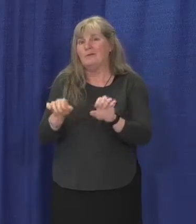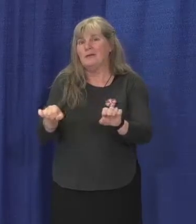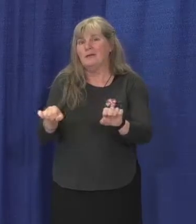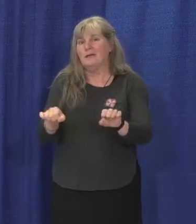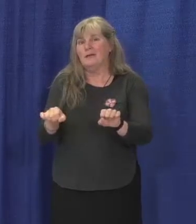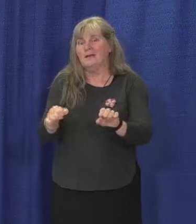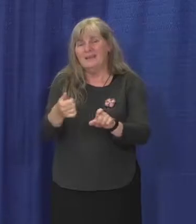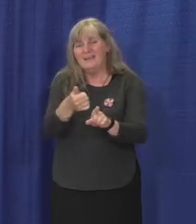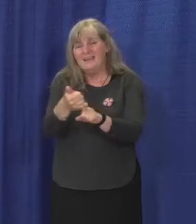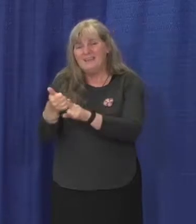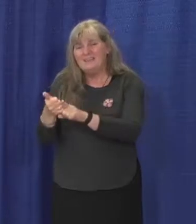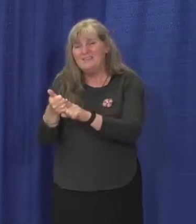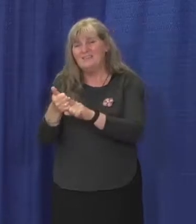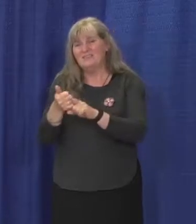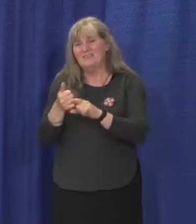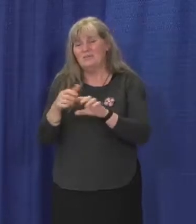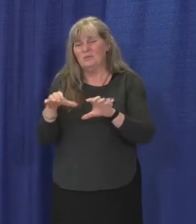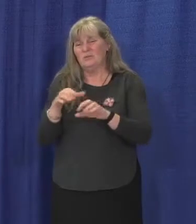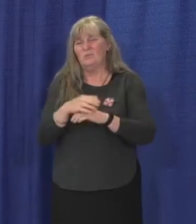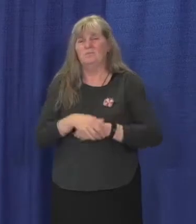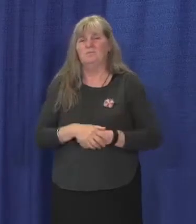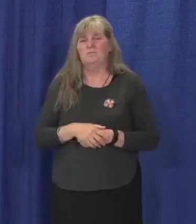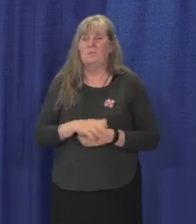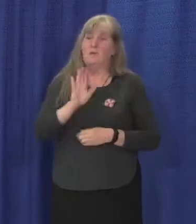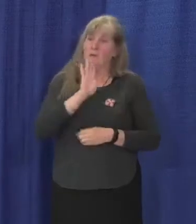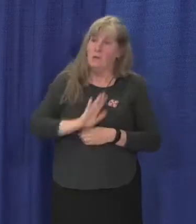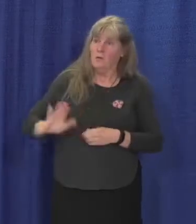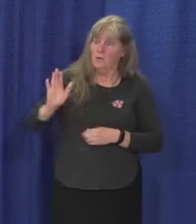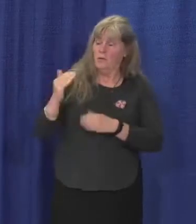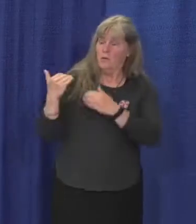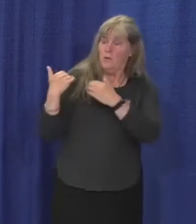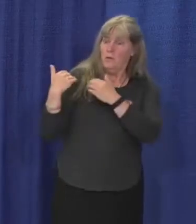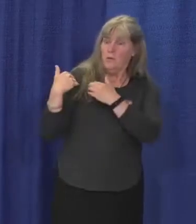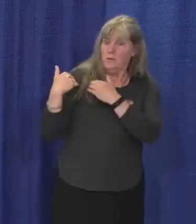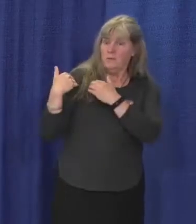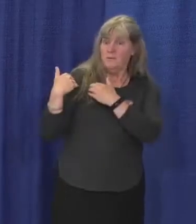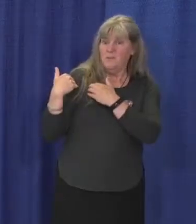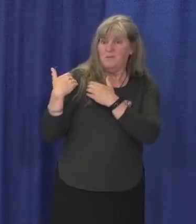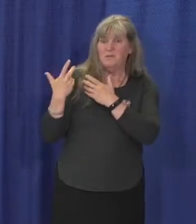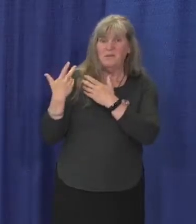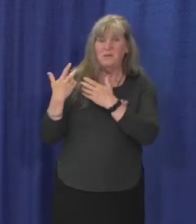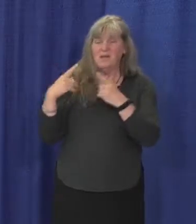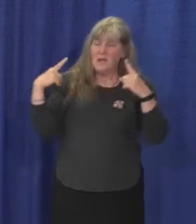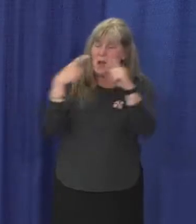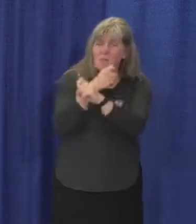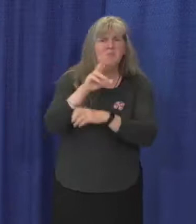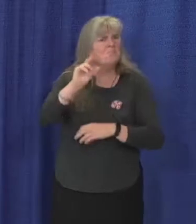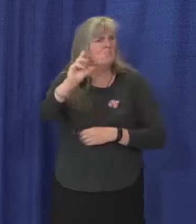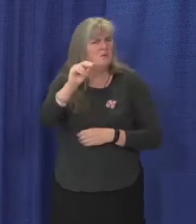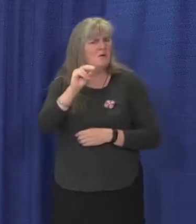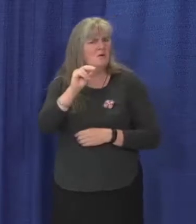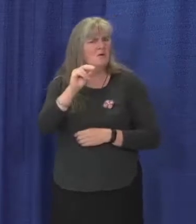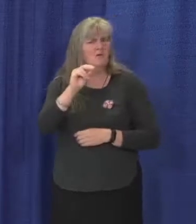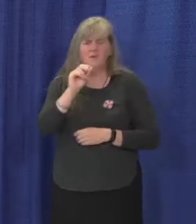spread of the virus. Doing your part does not need to be complicated.